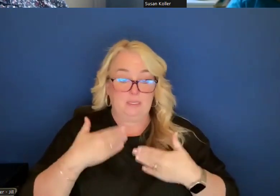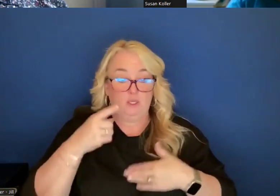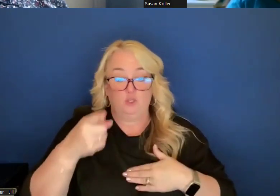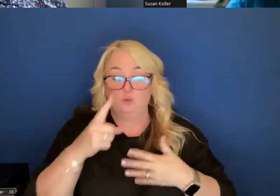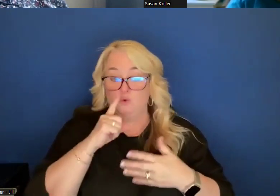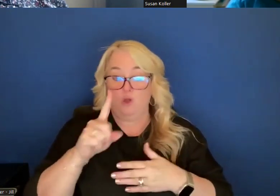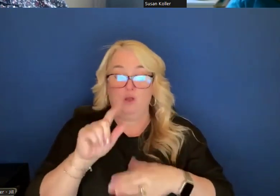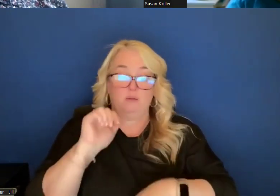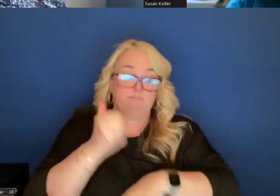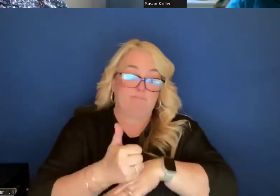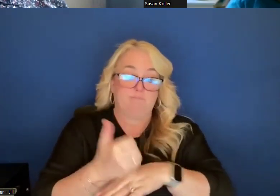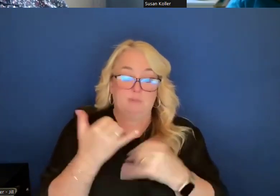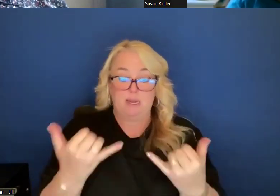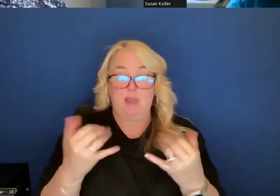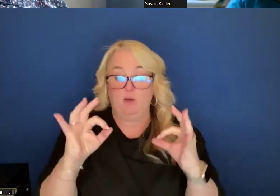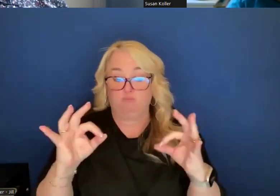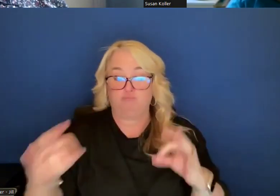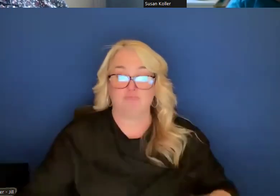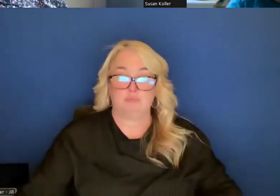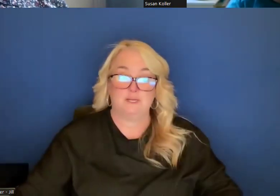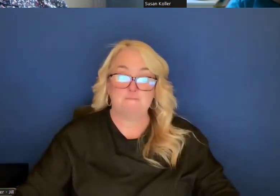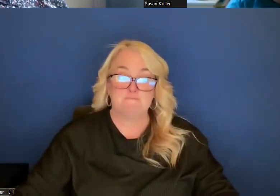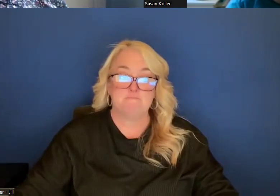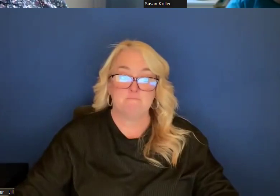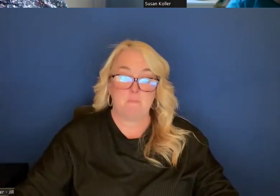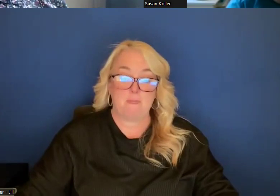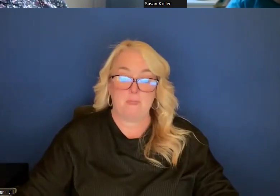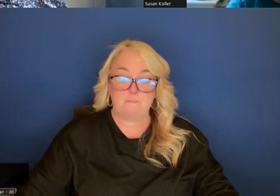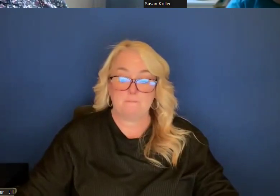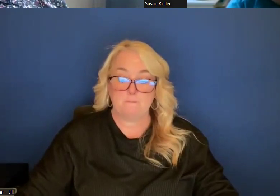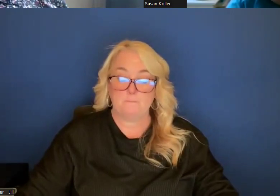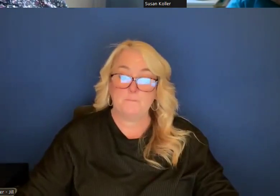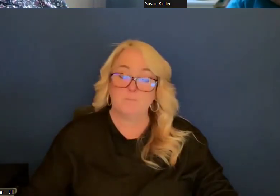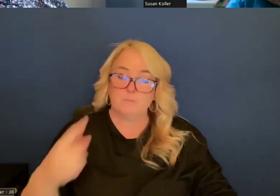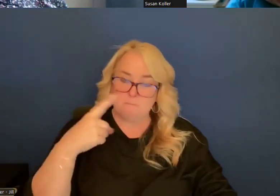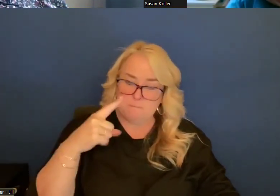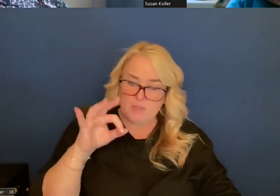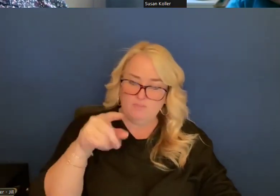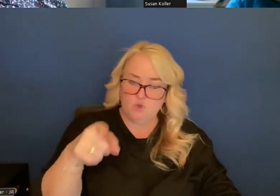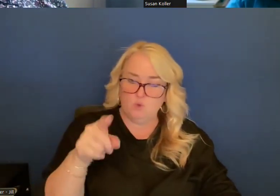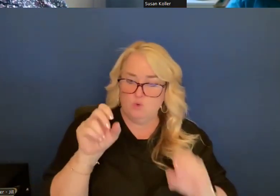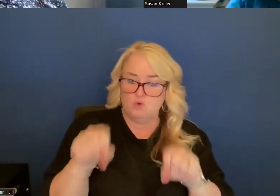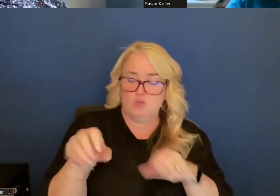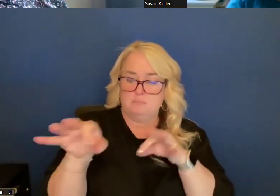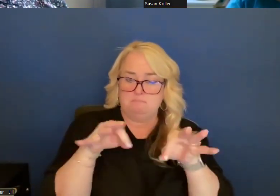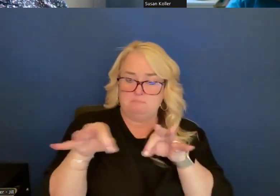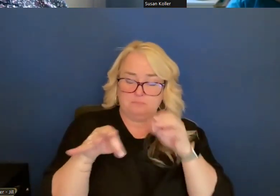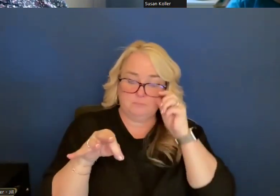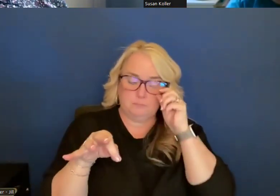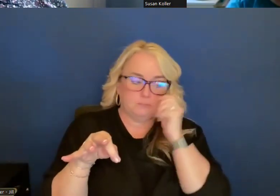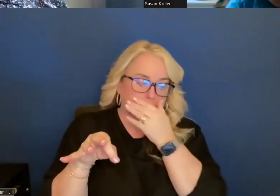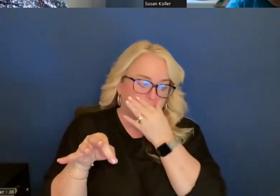provides supports. I'm wondering if you might reflect on the work